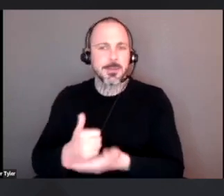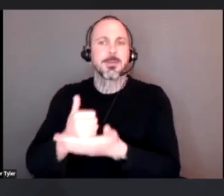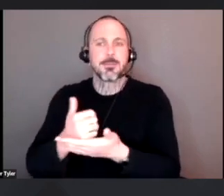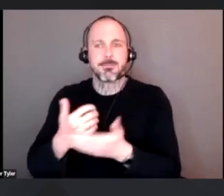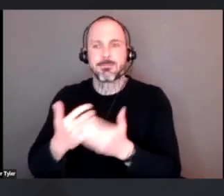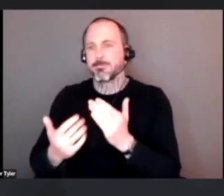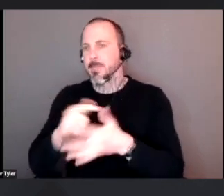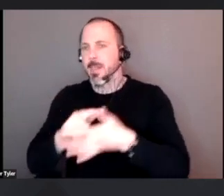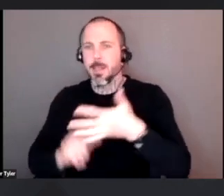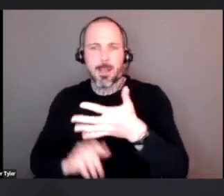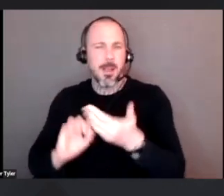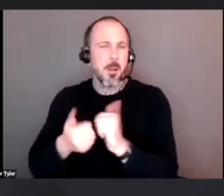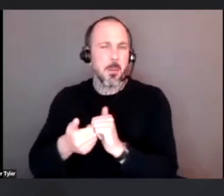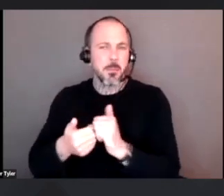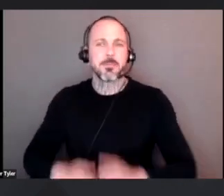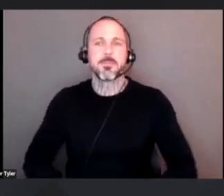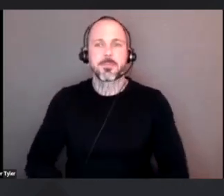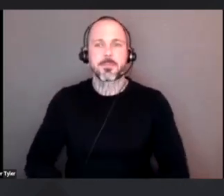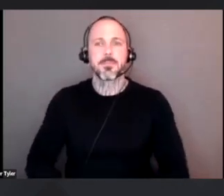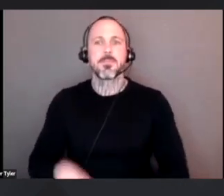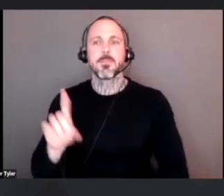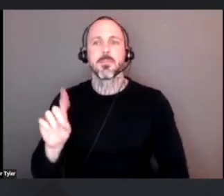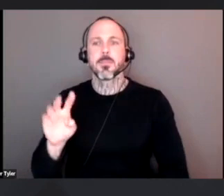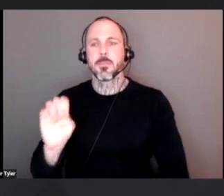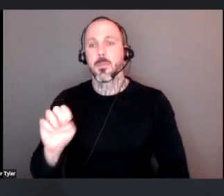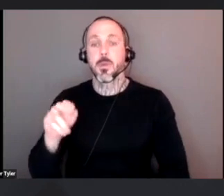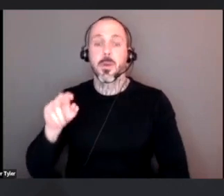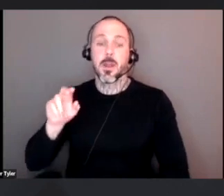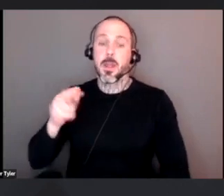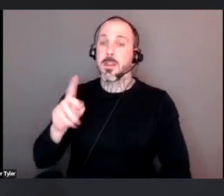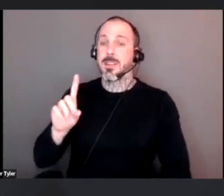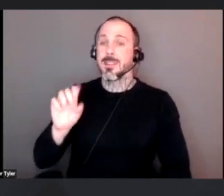It's been extremely beneficial. So she's our local